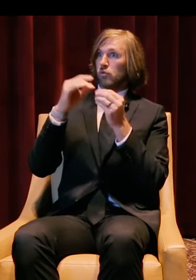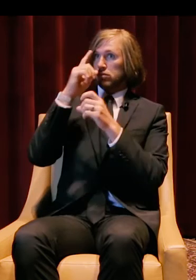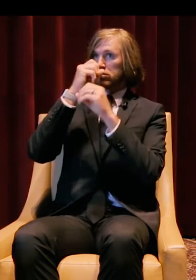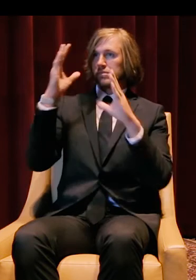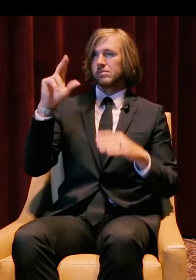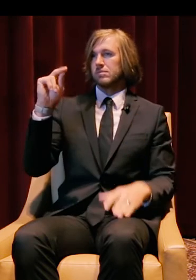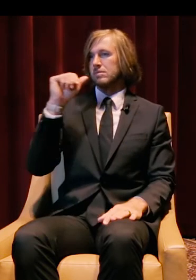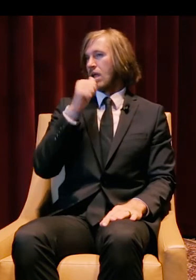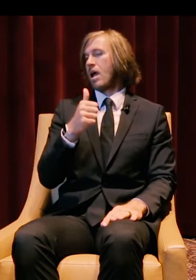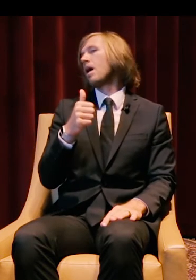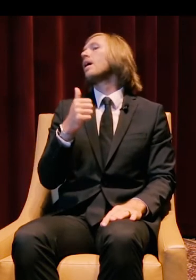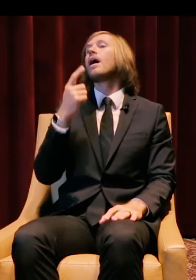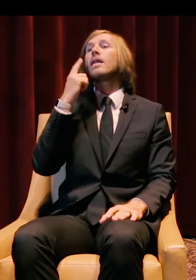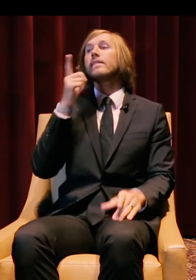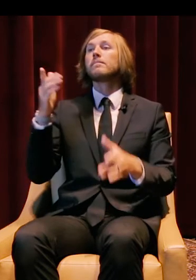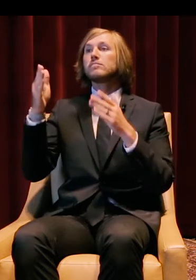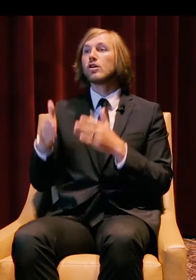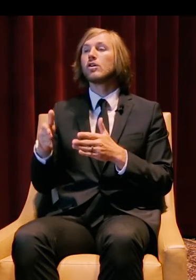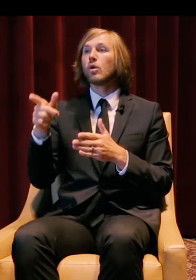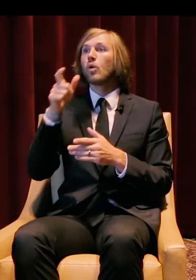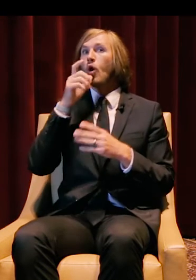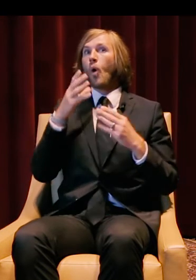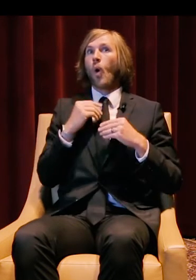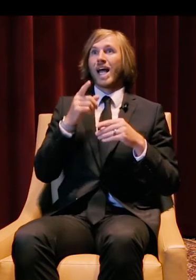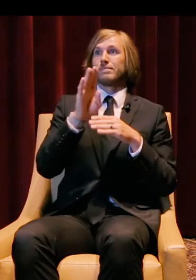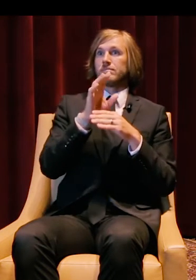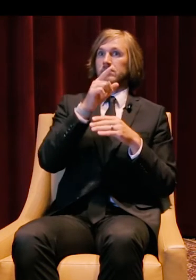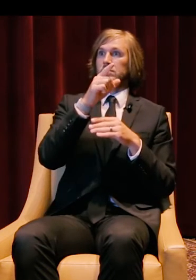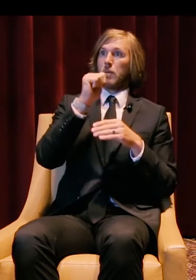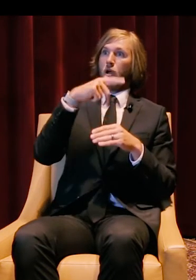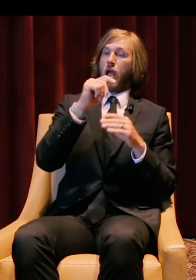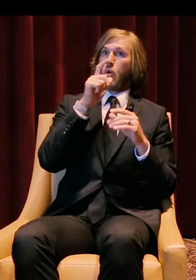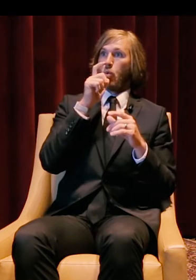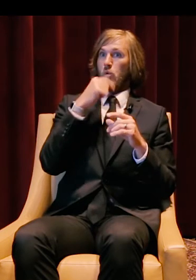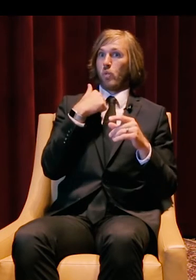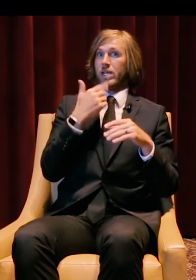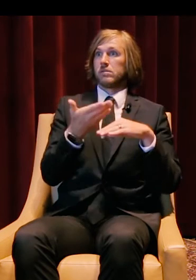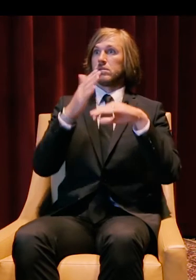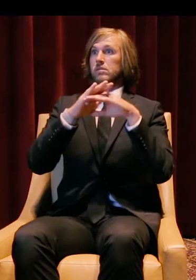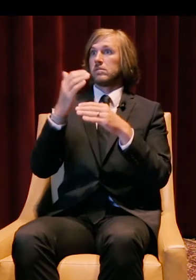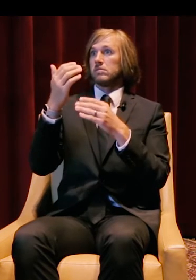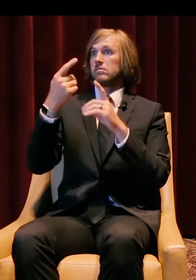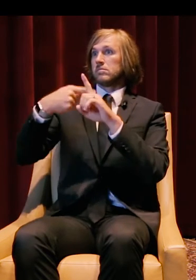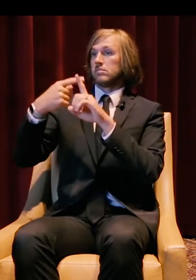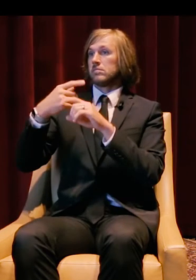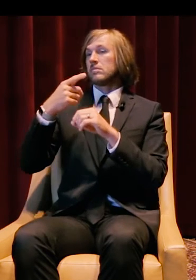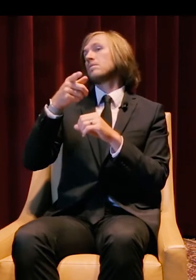I think the person that owned the apartment building where we increased the revenues 27% would say,